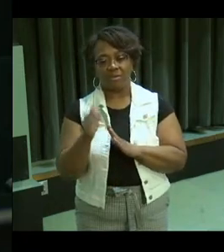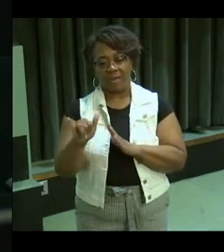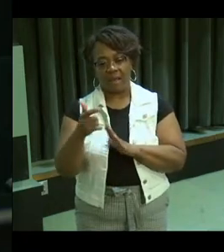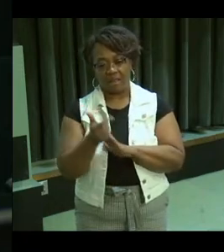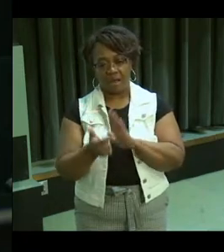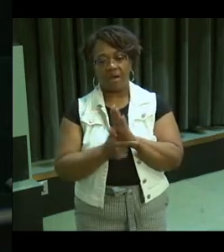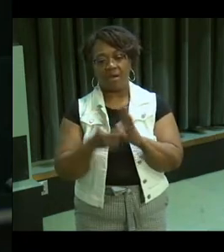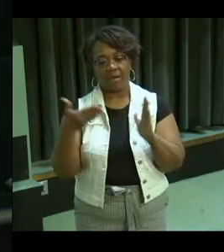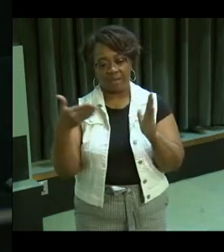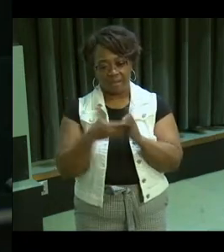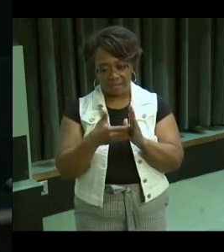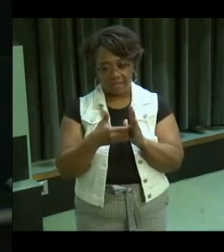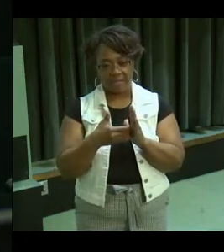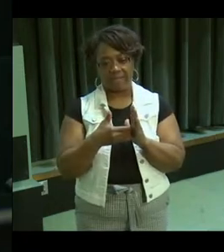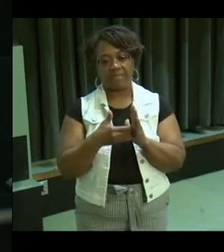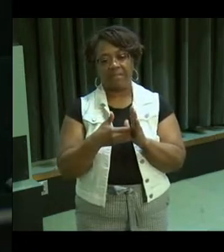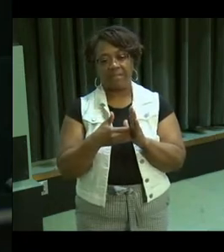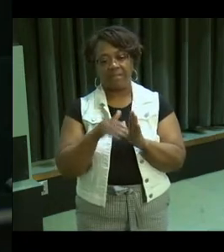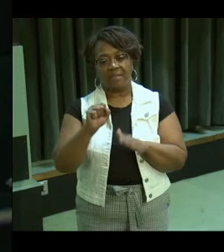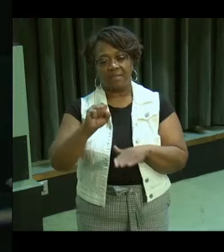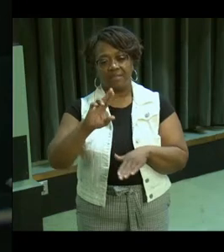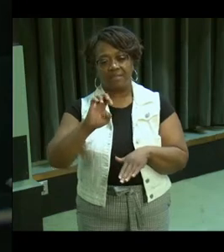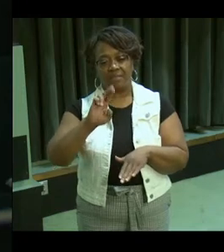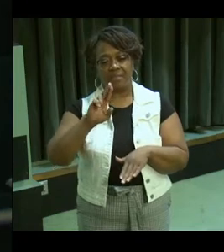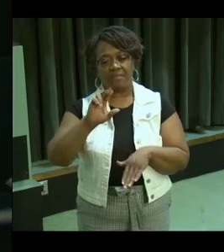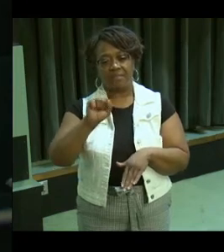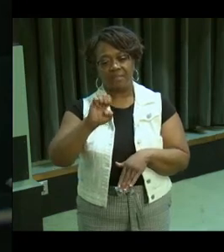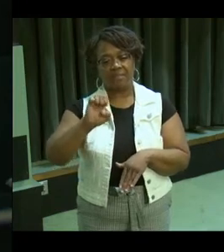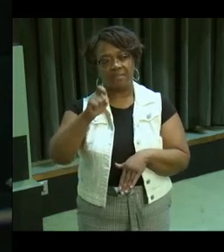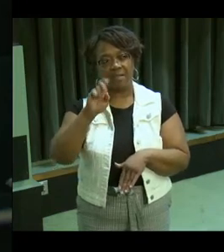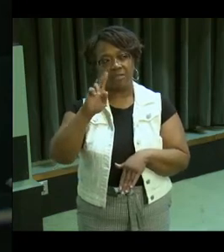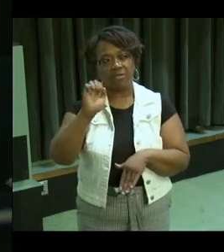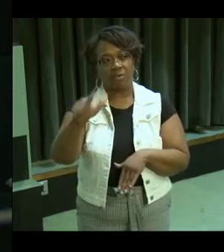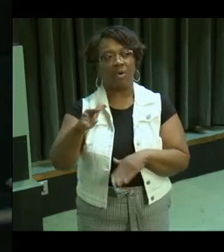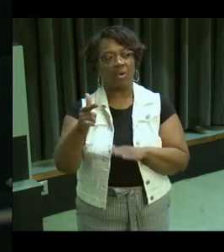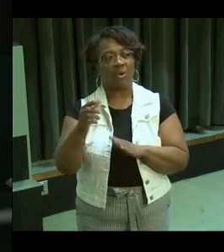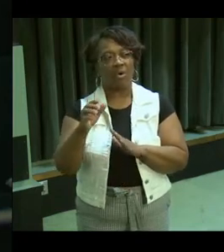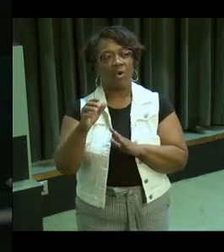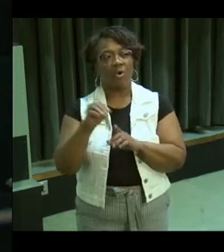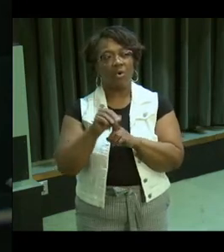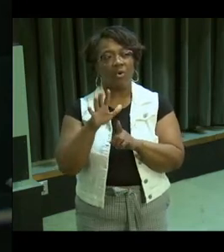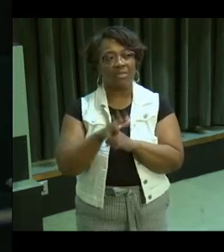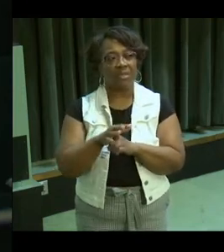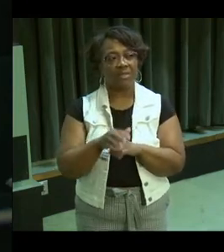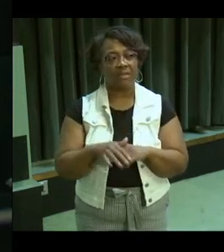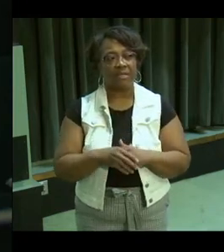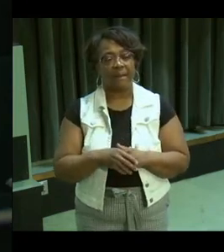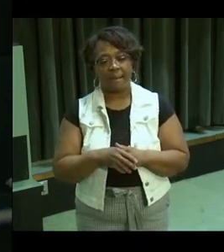main question was, you know, it seems like the labor movement at